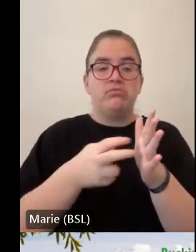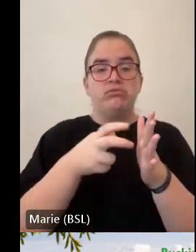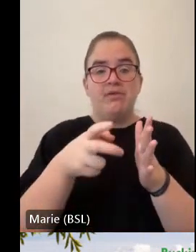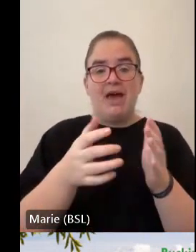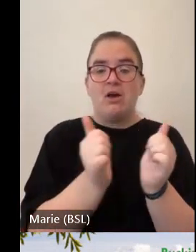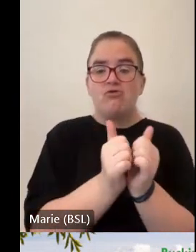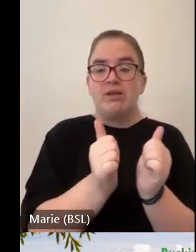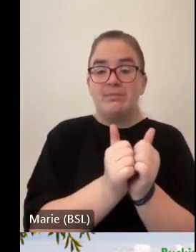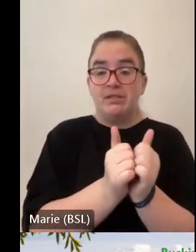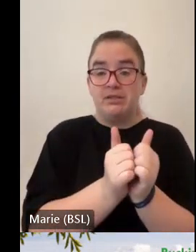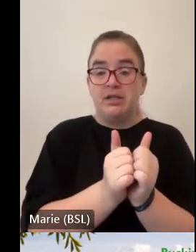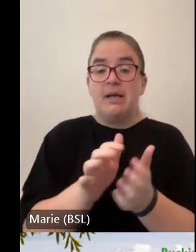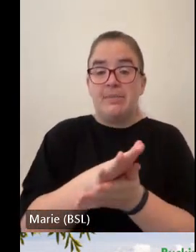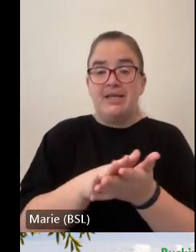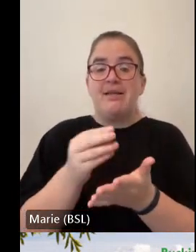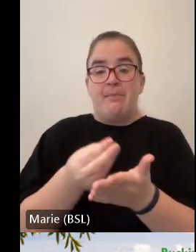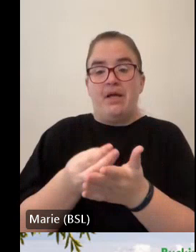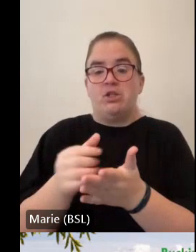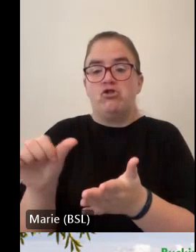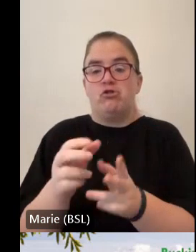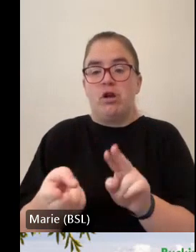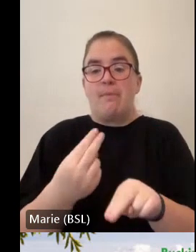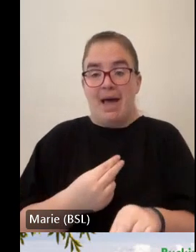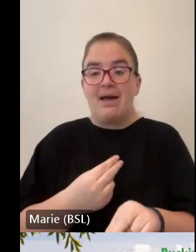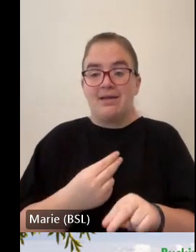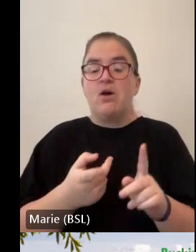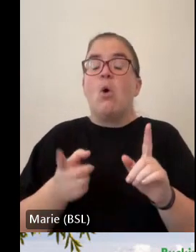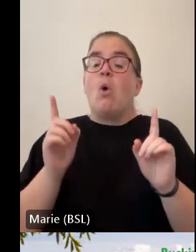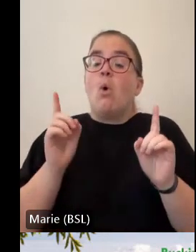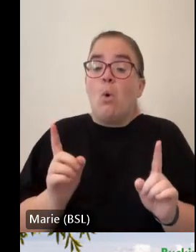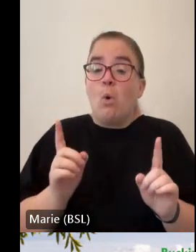to that, be able to get that money back unless you have not.